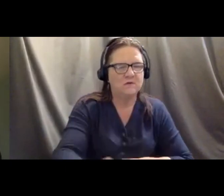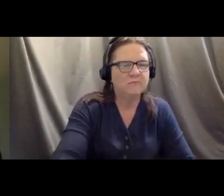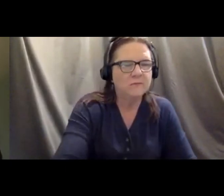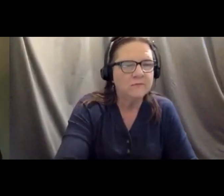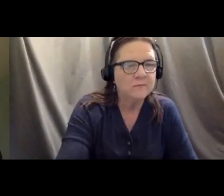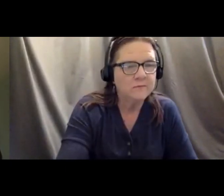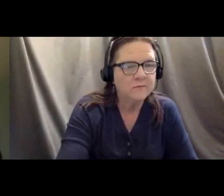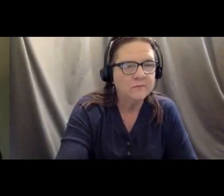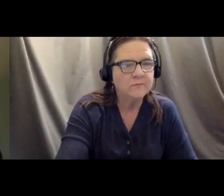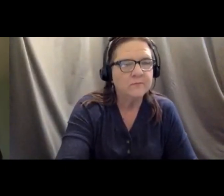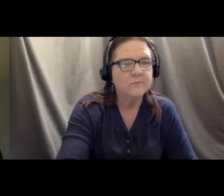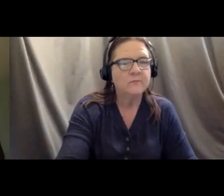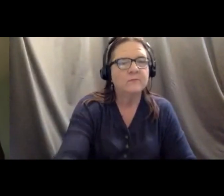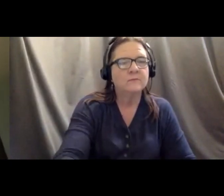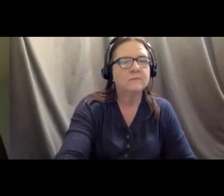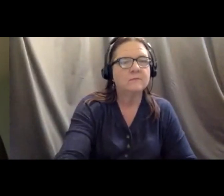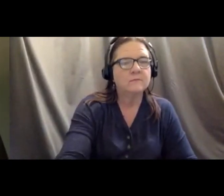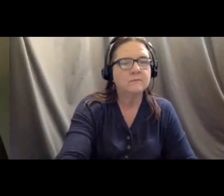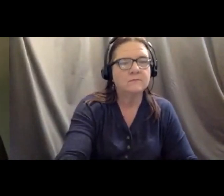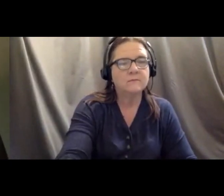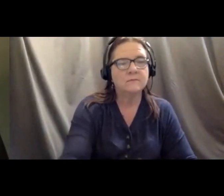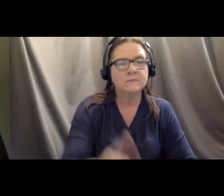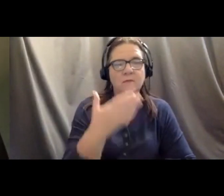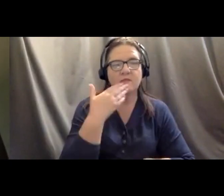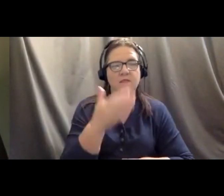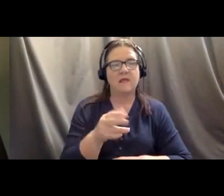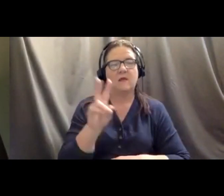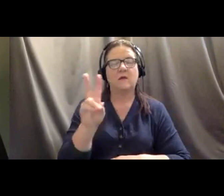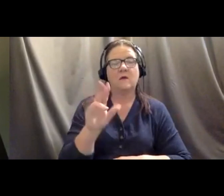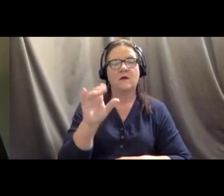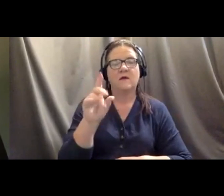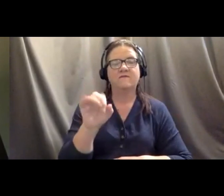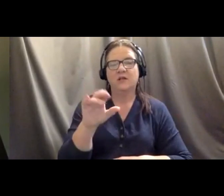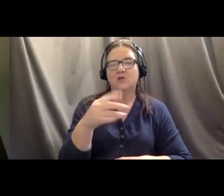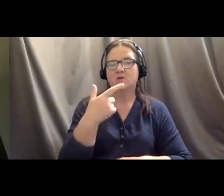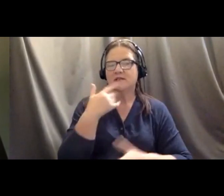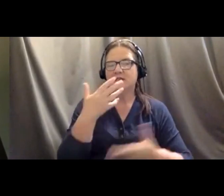And victor is mentioning perhaps an ambassador program with toolkits.